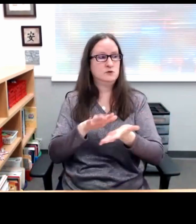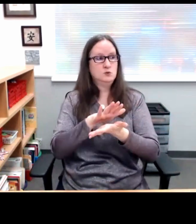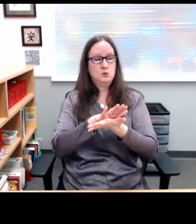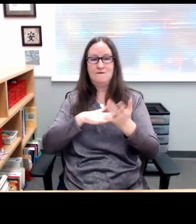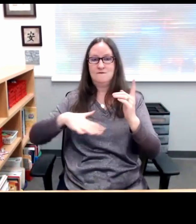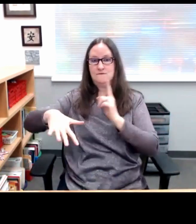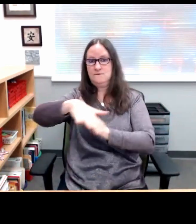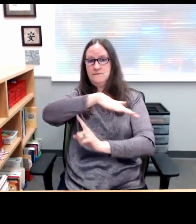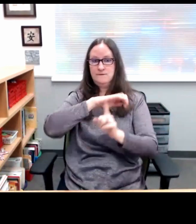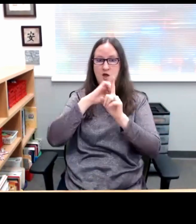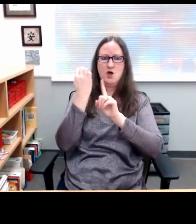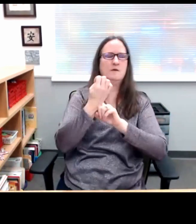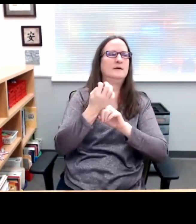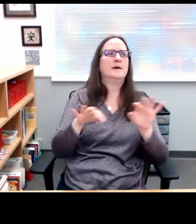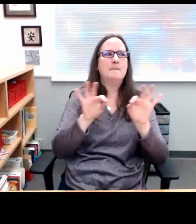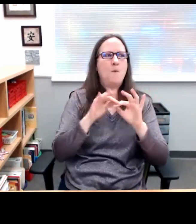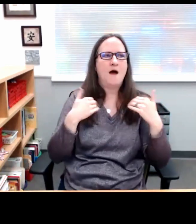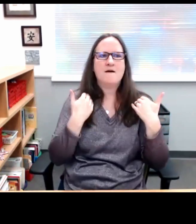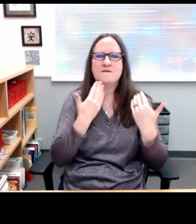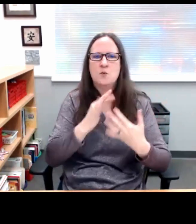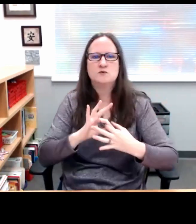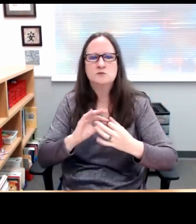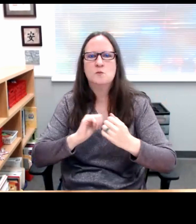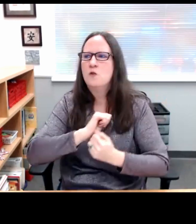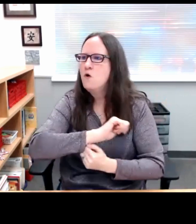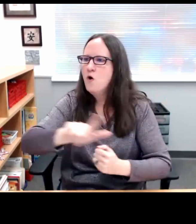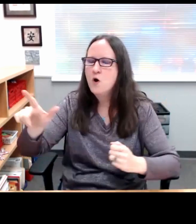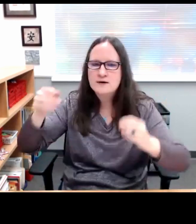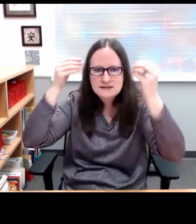foster these children, because when you're considering an educational environment,